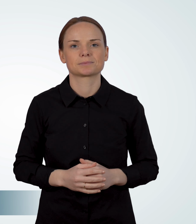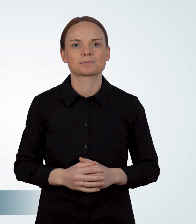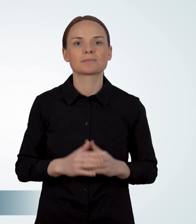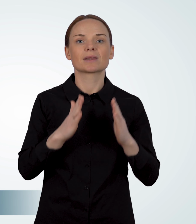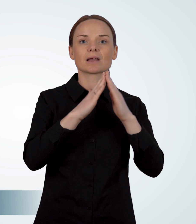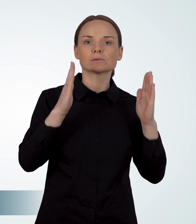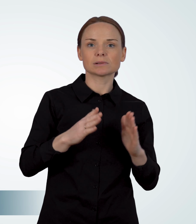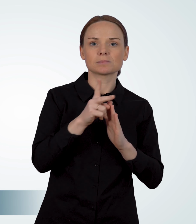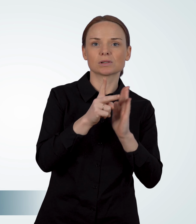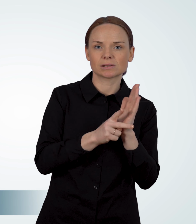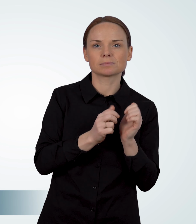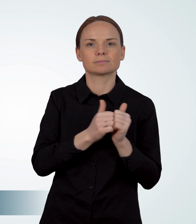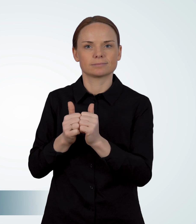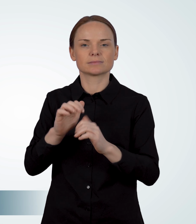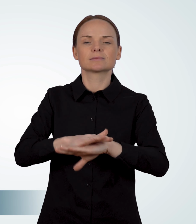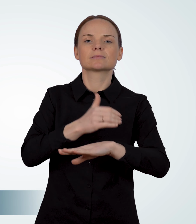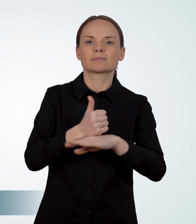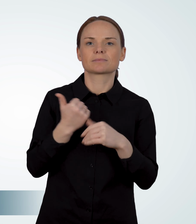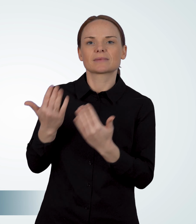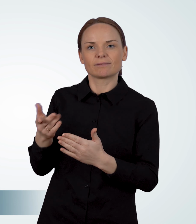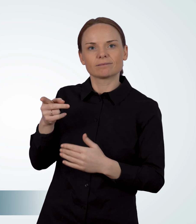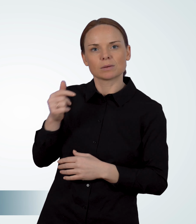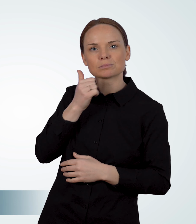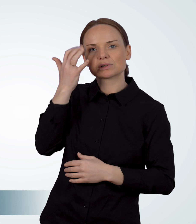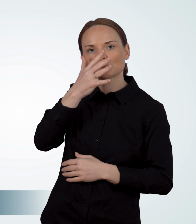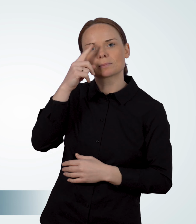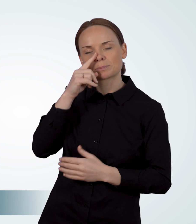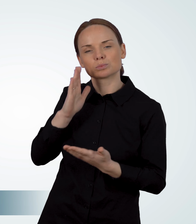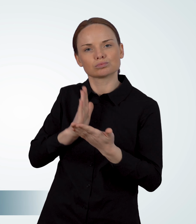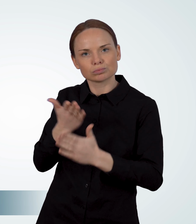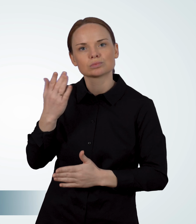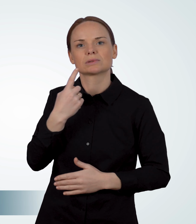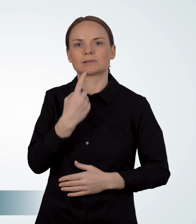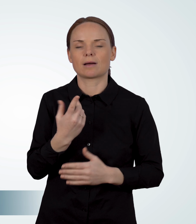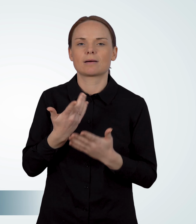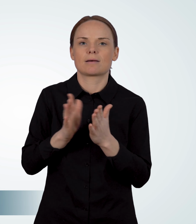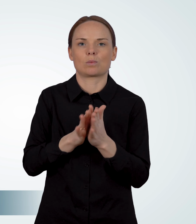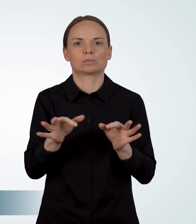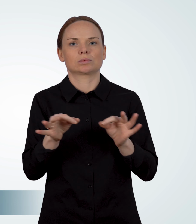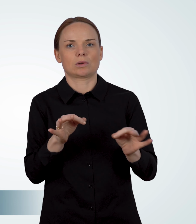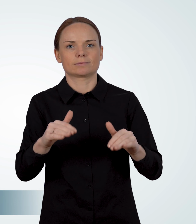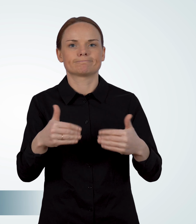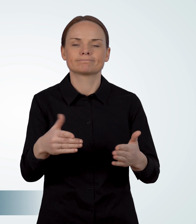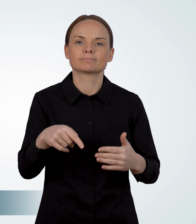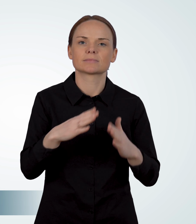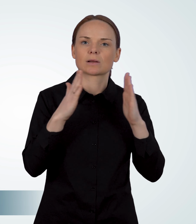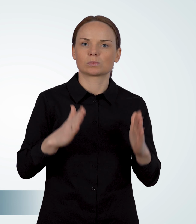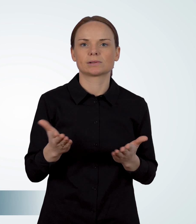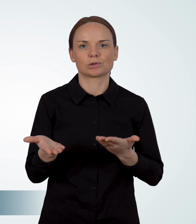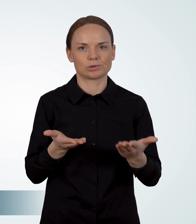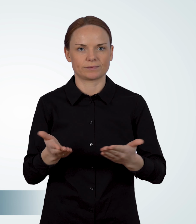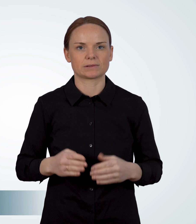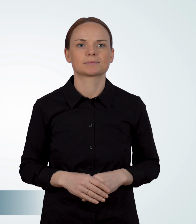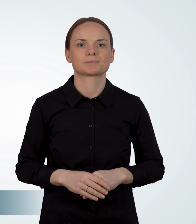A Housing Policy Partnership has been established to give Indigenous Australians a forum to have a genuine say in how housing services are designed and delivered.